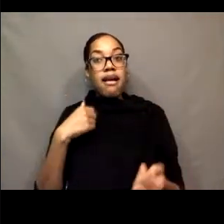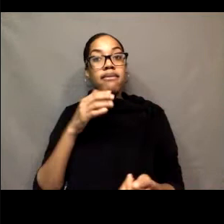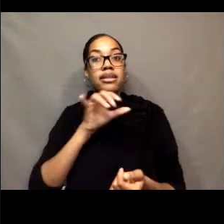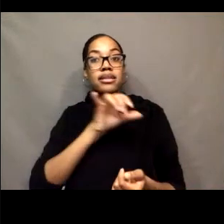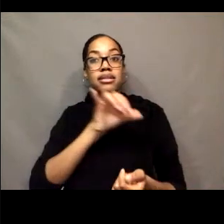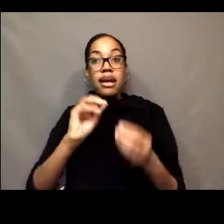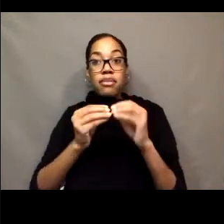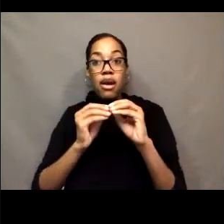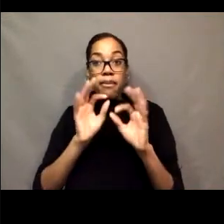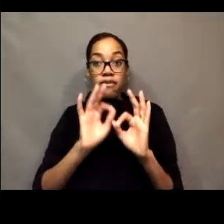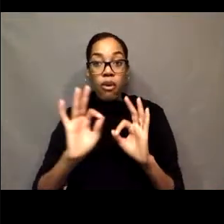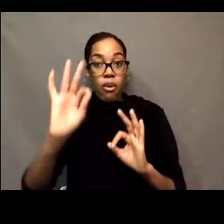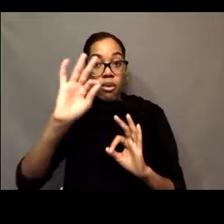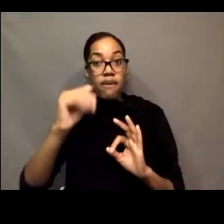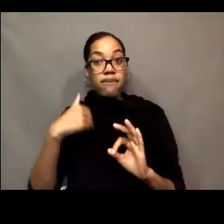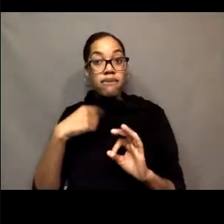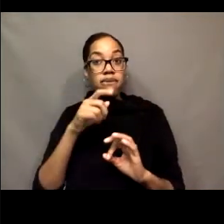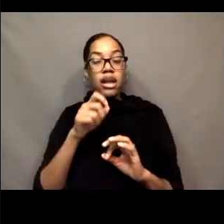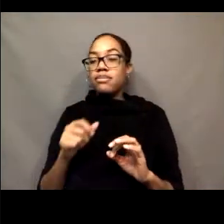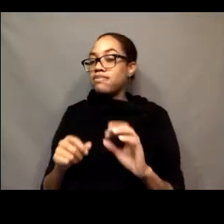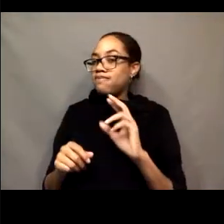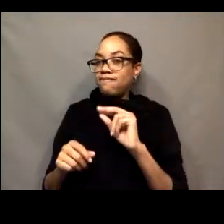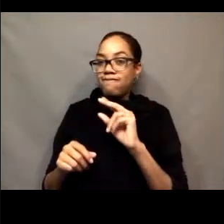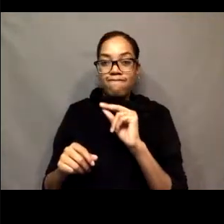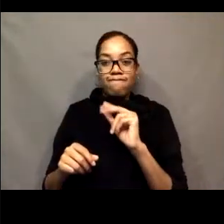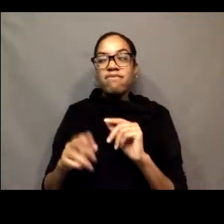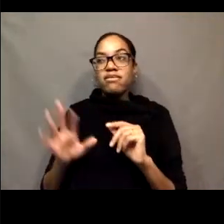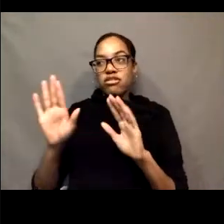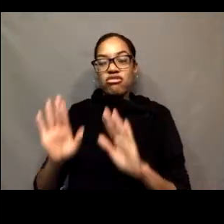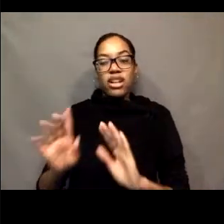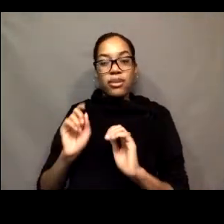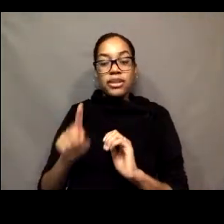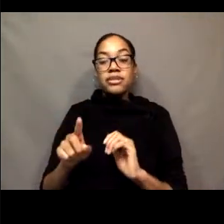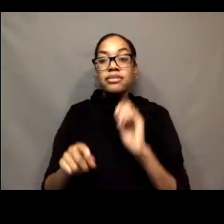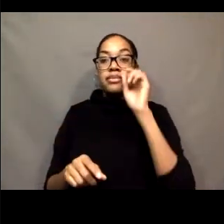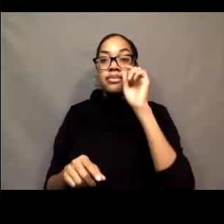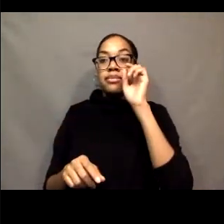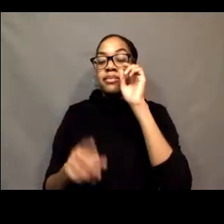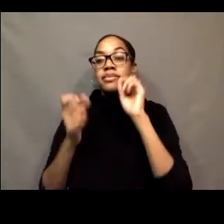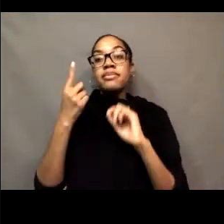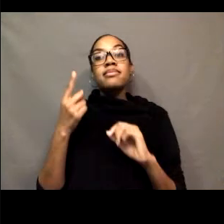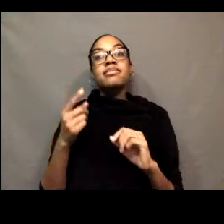They do not. That's an excellent question because in fact the number of respiratory ports